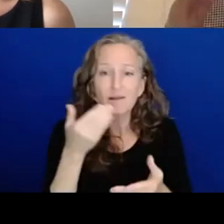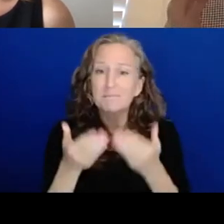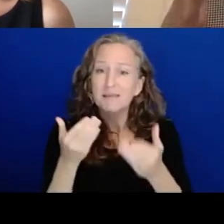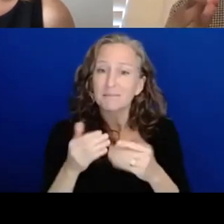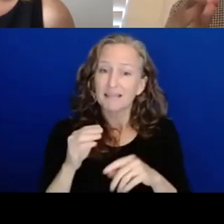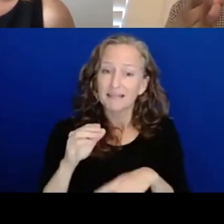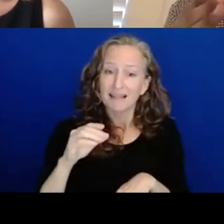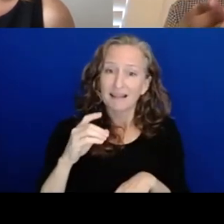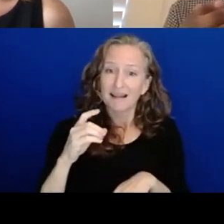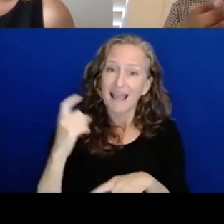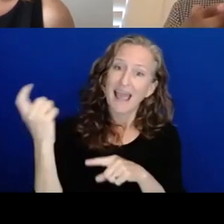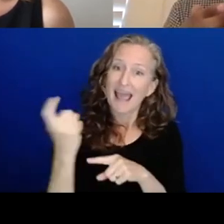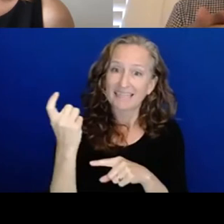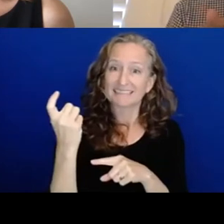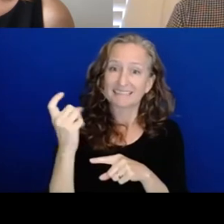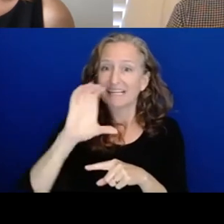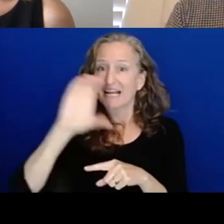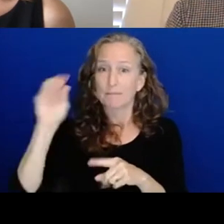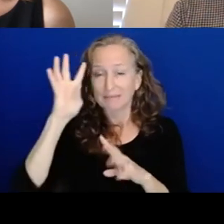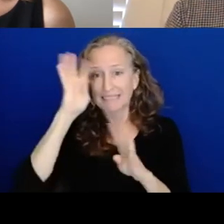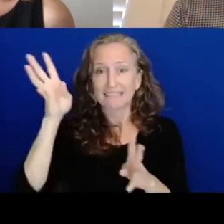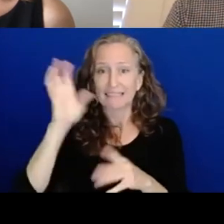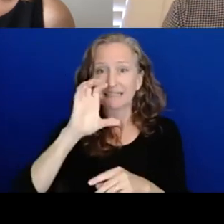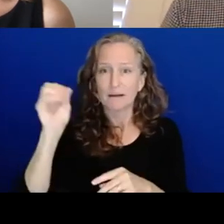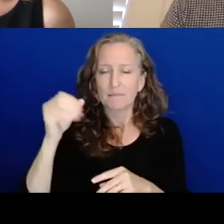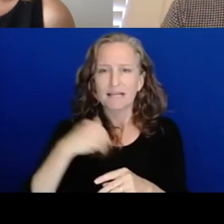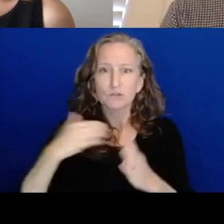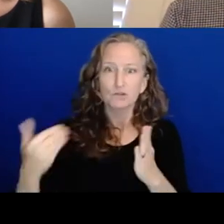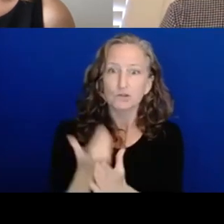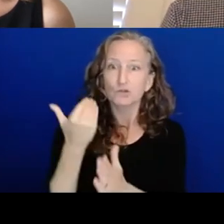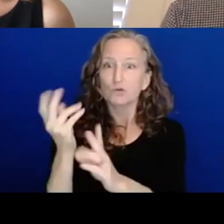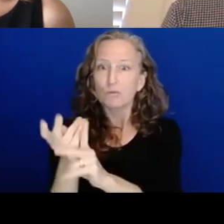real conversations that have to be had around what's the impact of said product on said